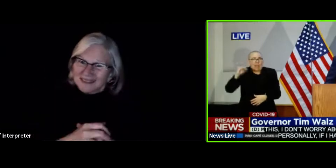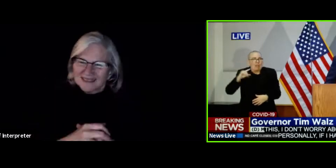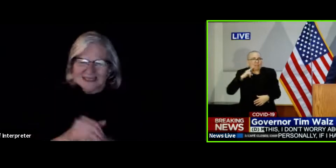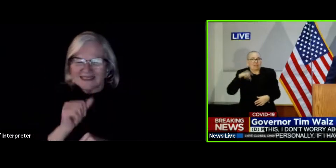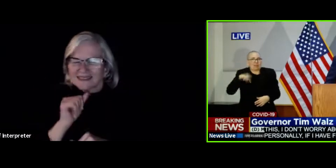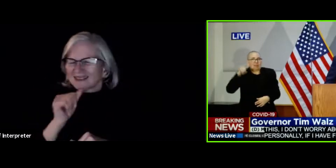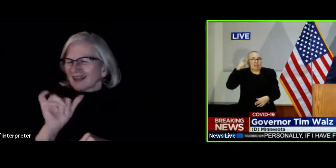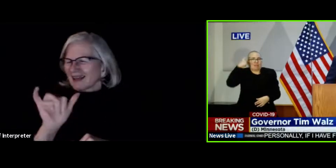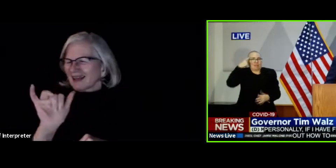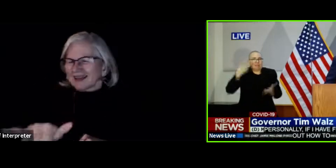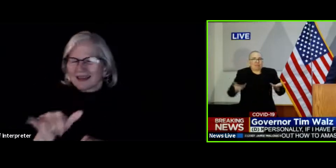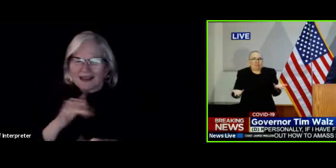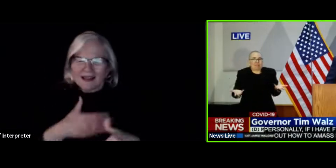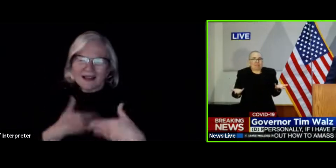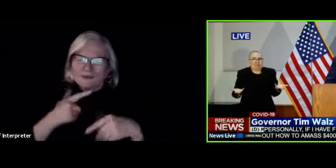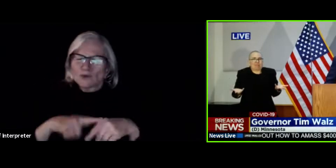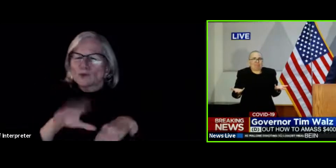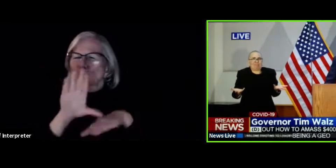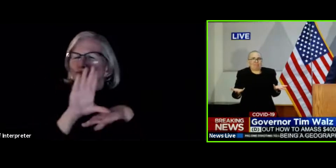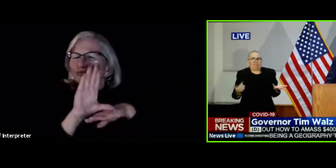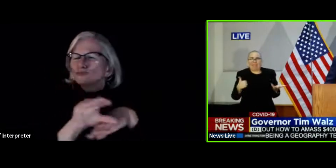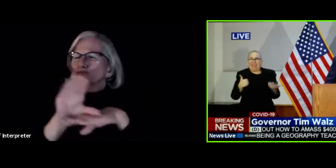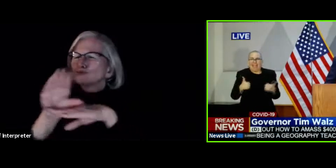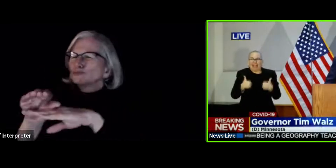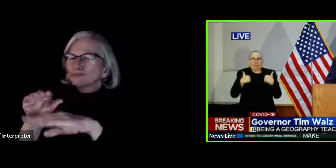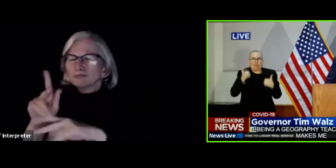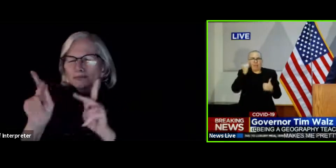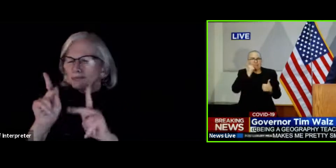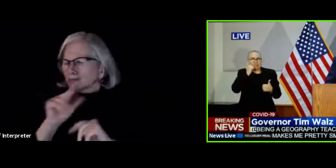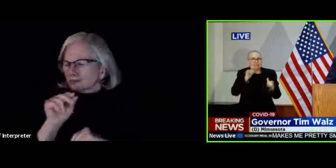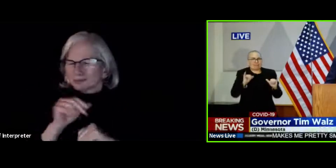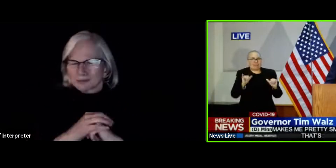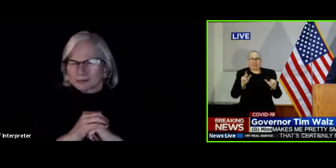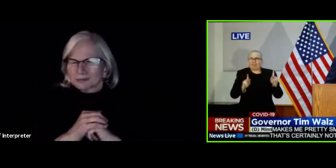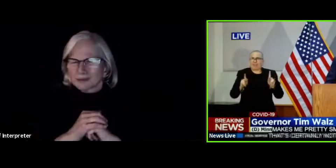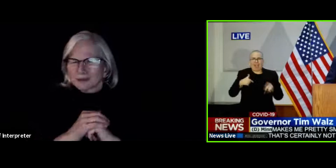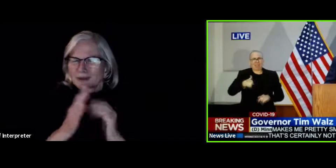AND I HAVE LIVED AND DONE PUBLIC SERVICE AND I'M PROUD OF THAT AND WAS COMPENSATED FAIRLY.